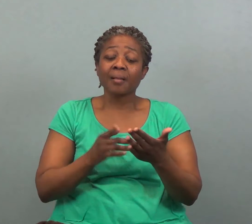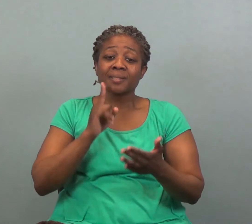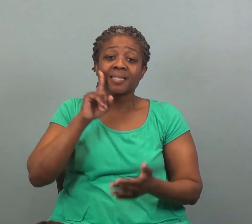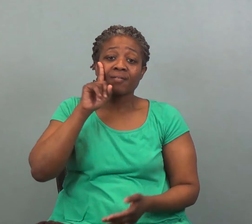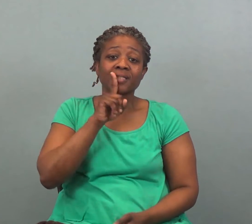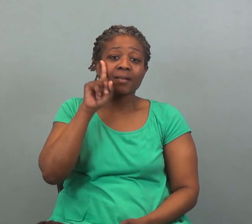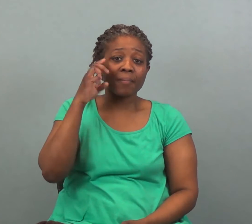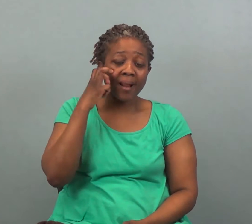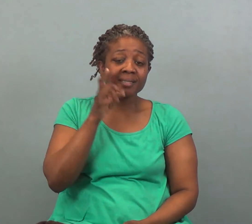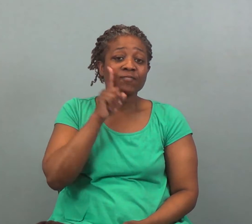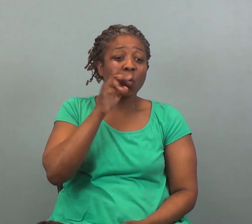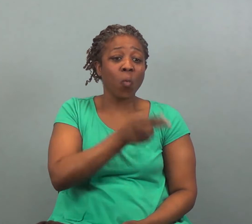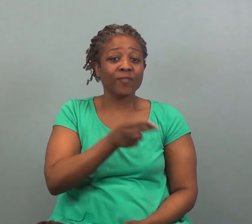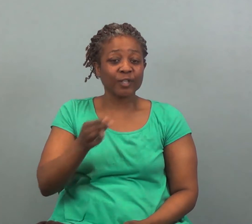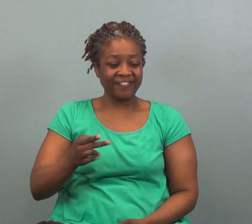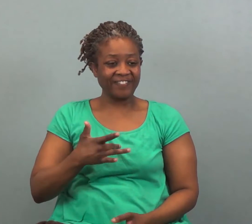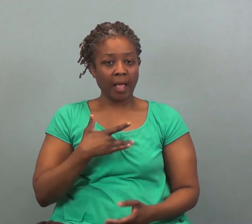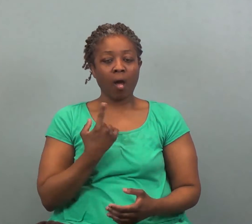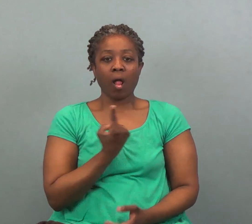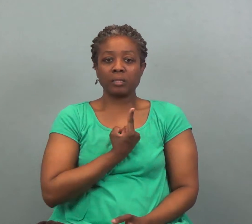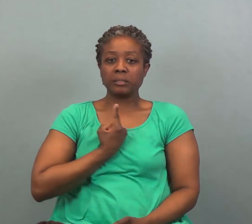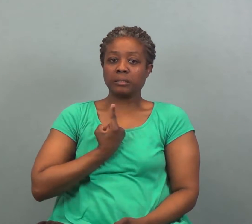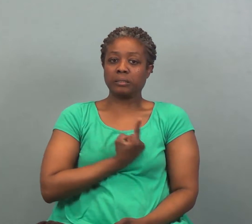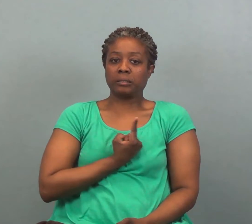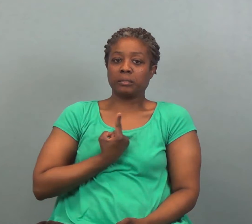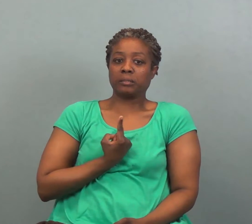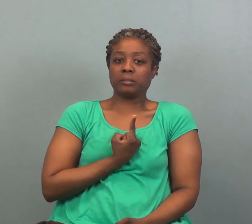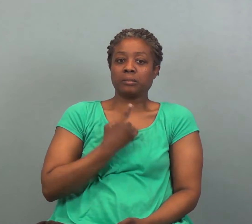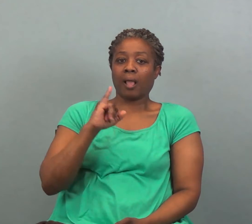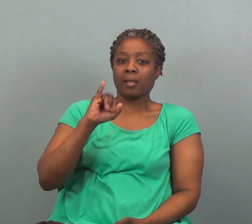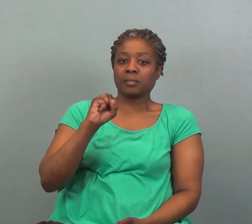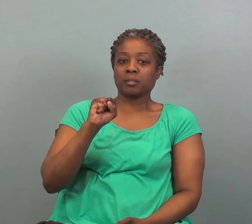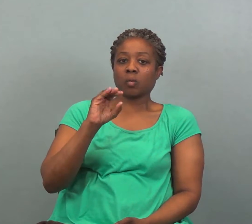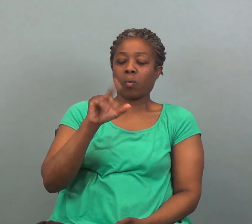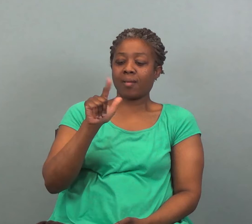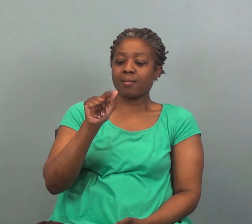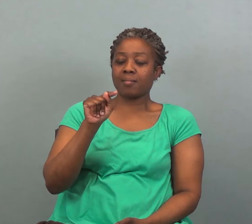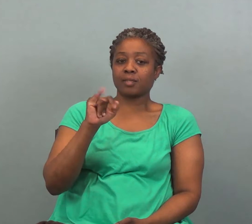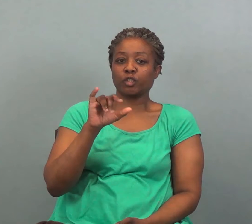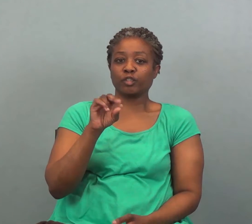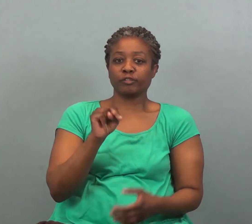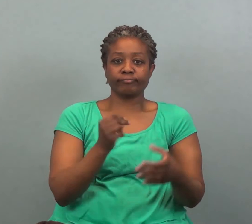Some people within the Deaf, DeafBlind and hard of hearing community report a feeling of isolation,